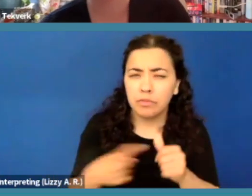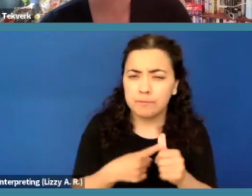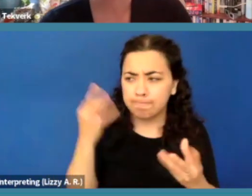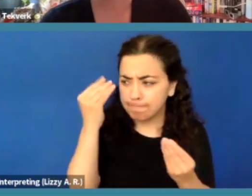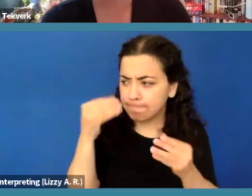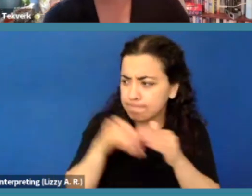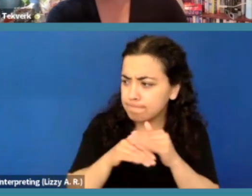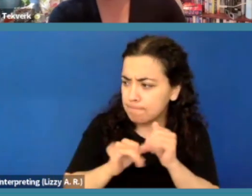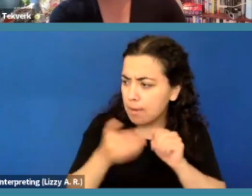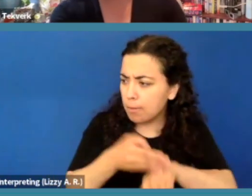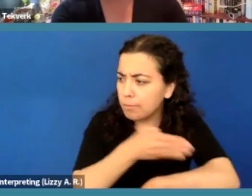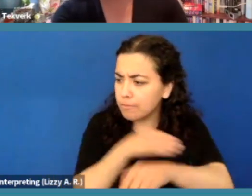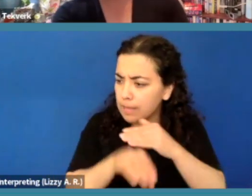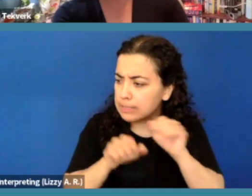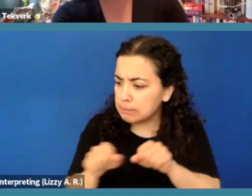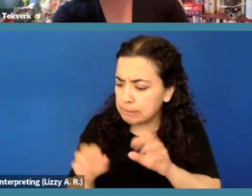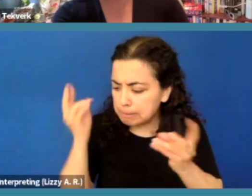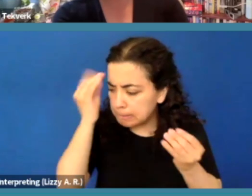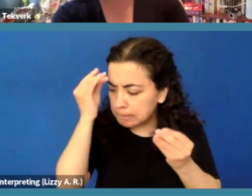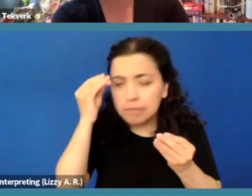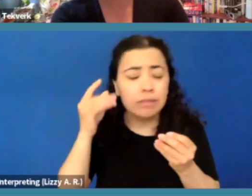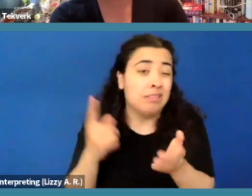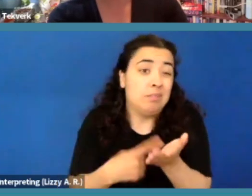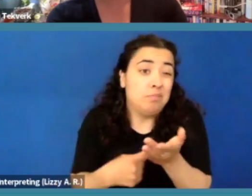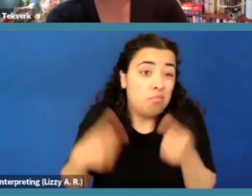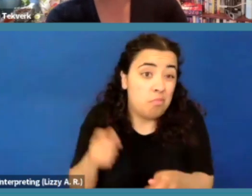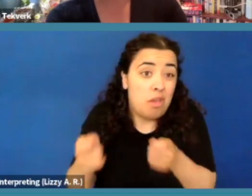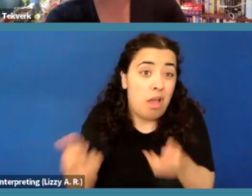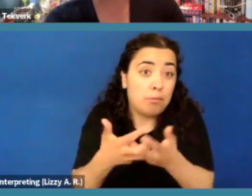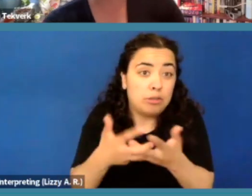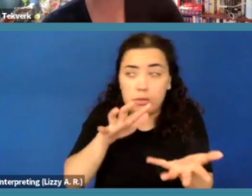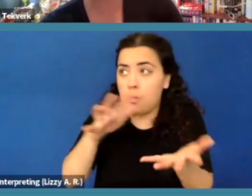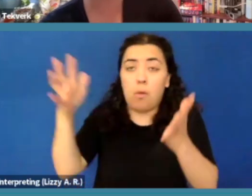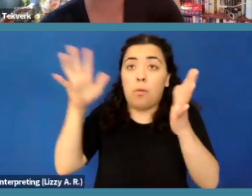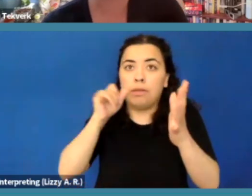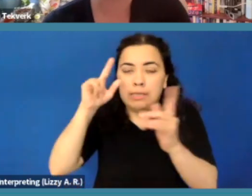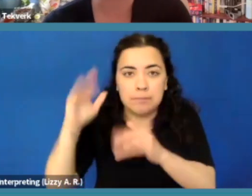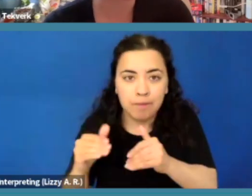because sometimes accommodations can be unexpected or they can take a little troubleshooting.